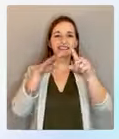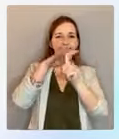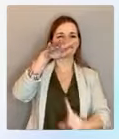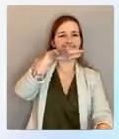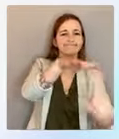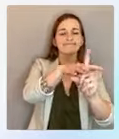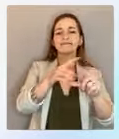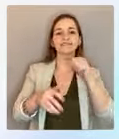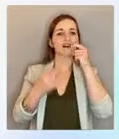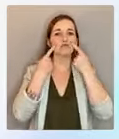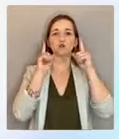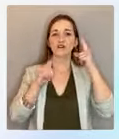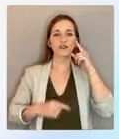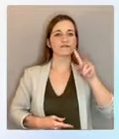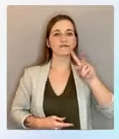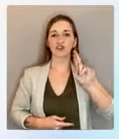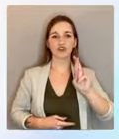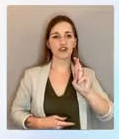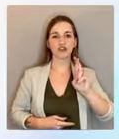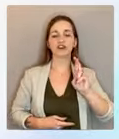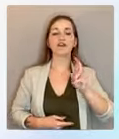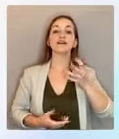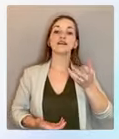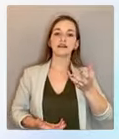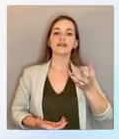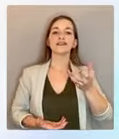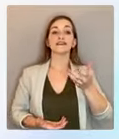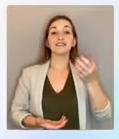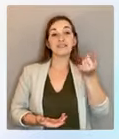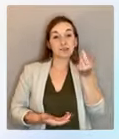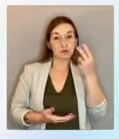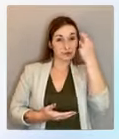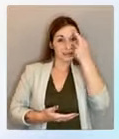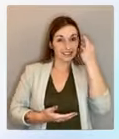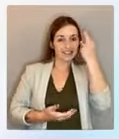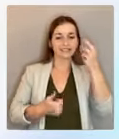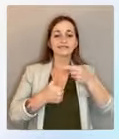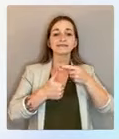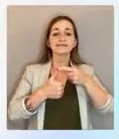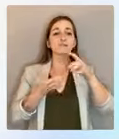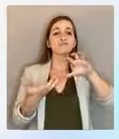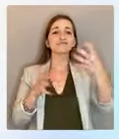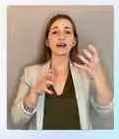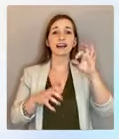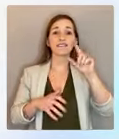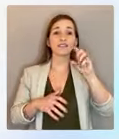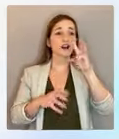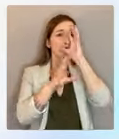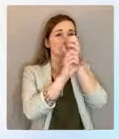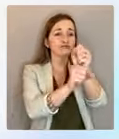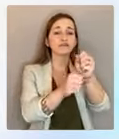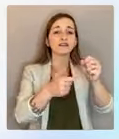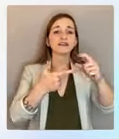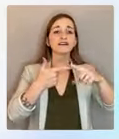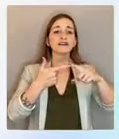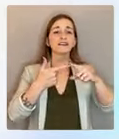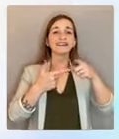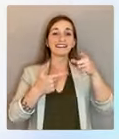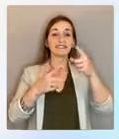And there are a few other reasons. I mean, in addition to breaking your Flow State, you can't really predict your opponent's movements